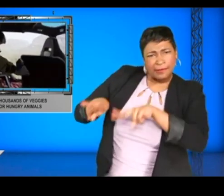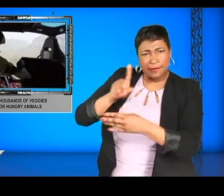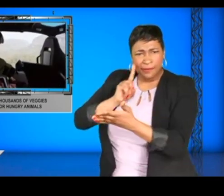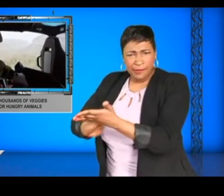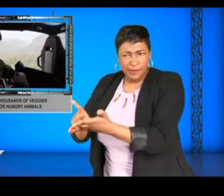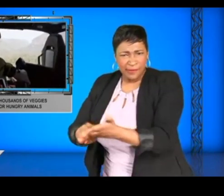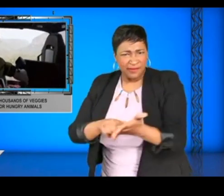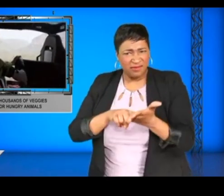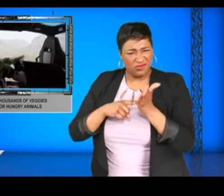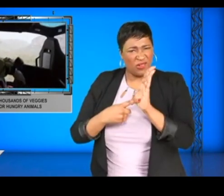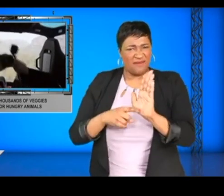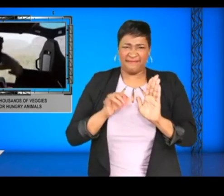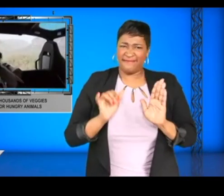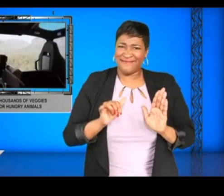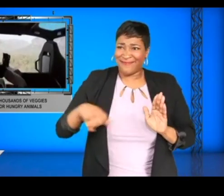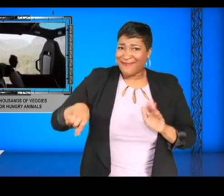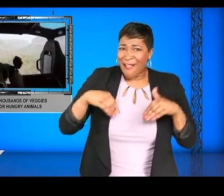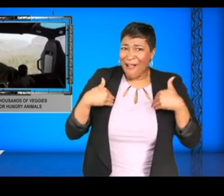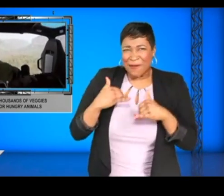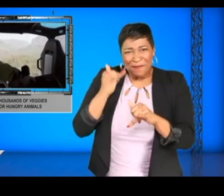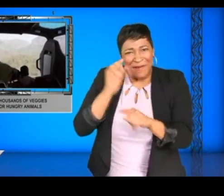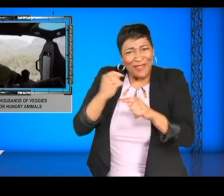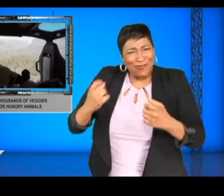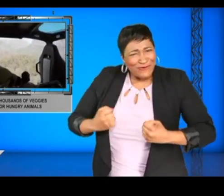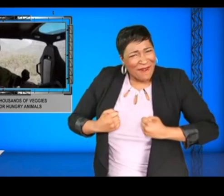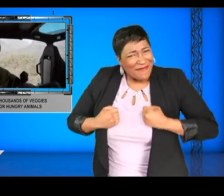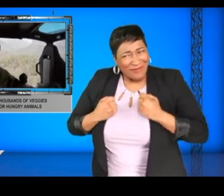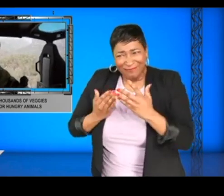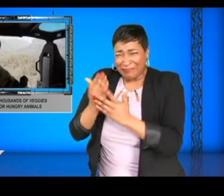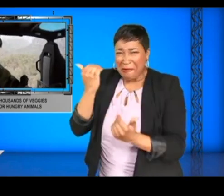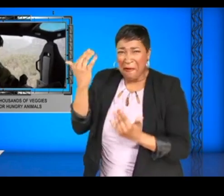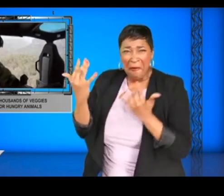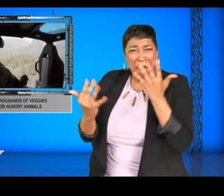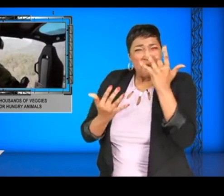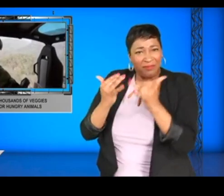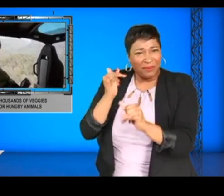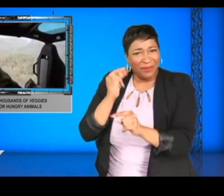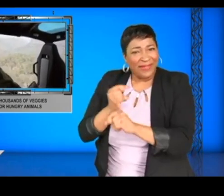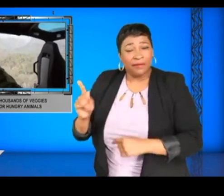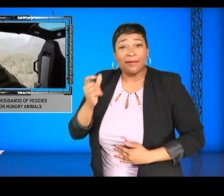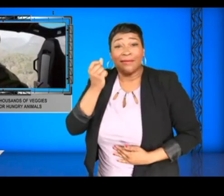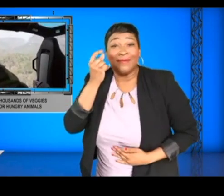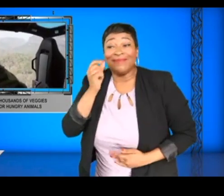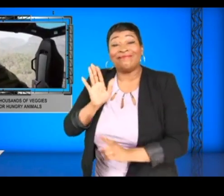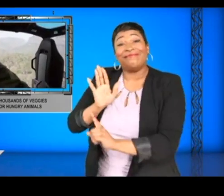Initial fire assessments indicate animals have survived the flames but their habitat